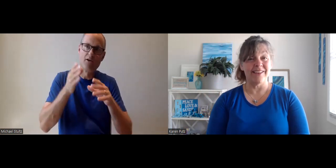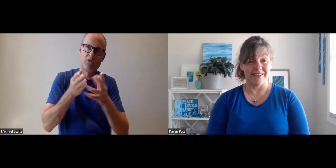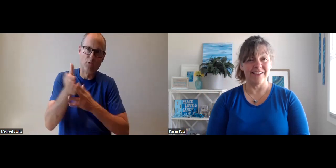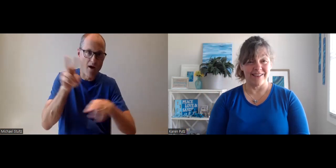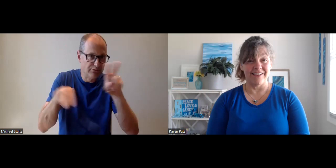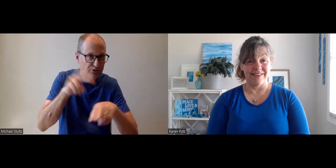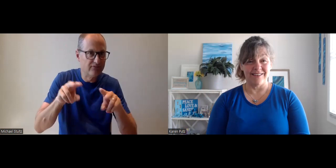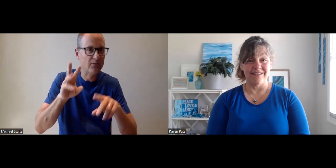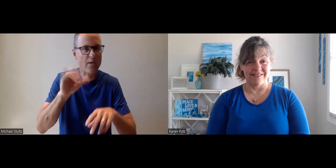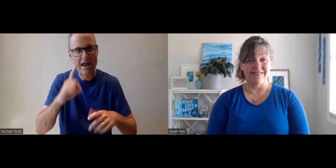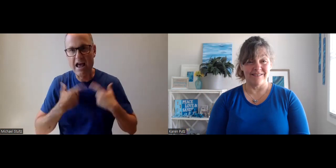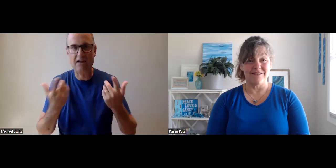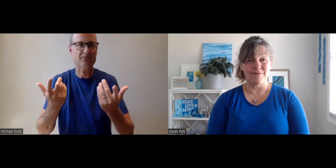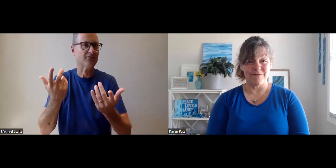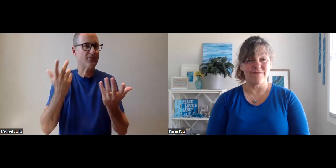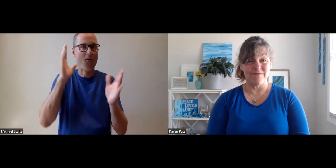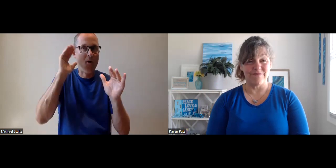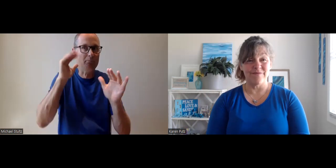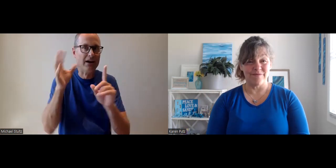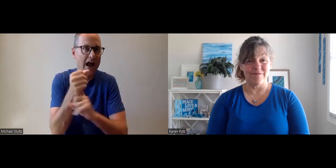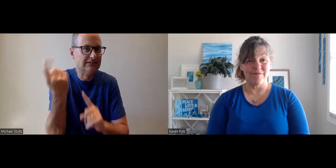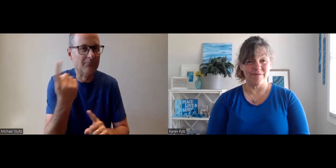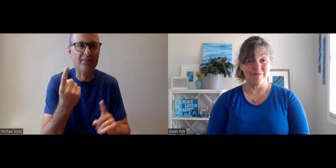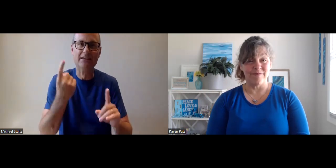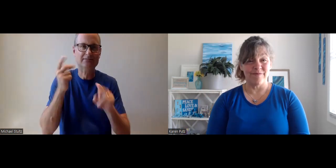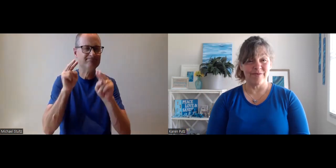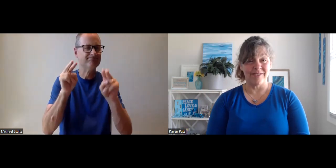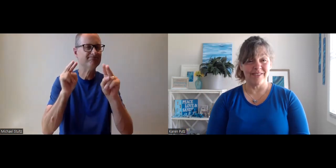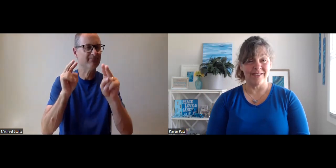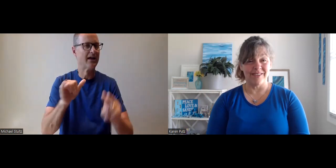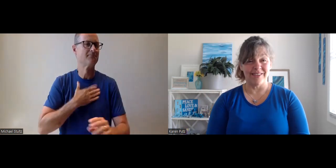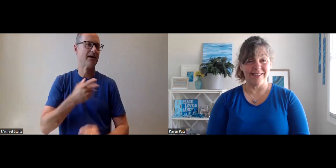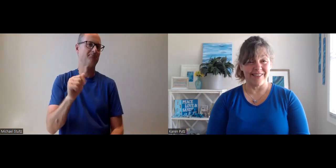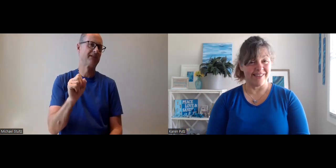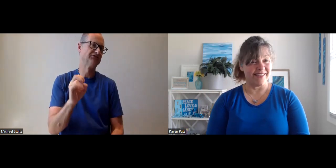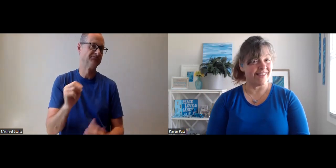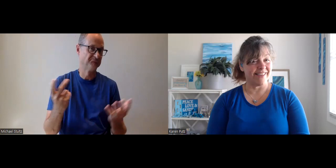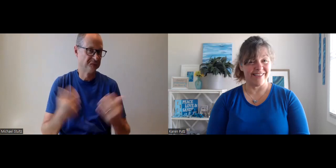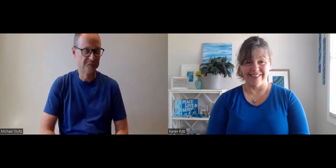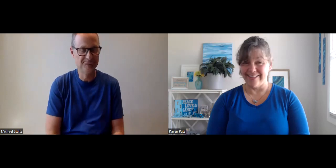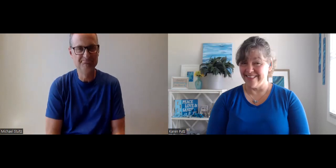I would get up full amounts of energy and be static and look for, look into like something new,